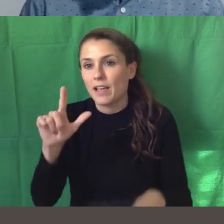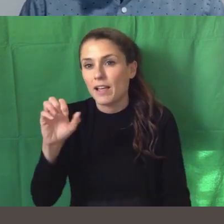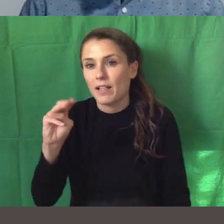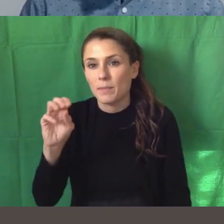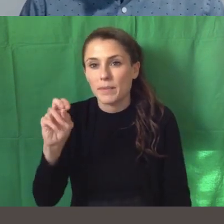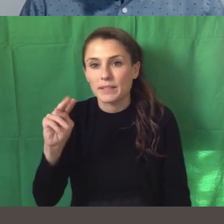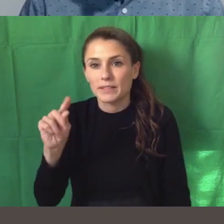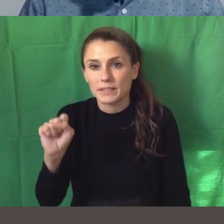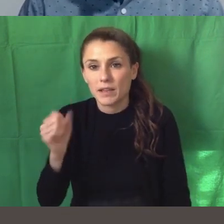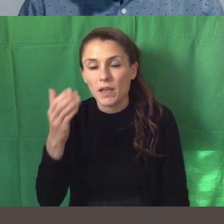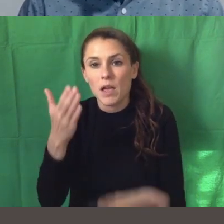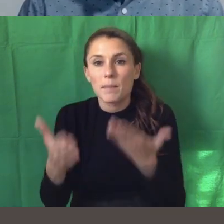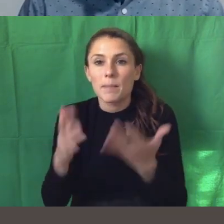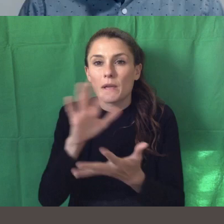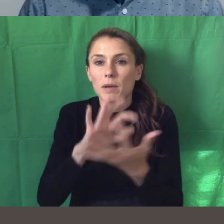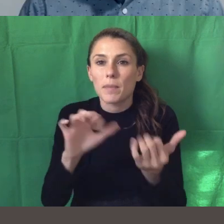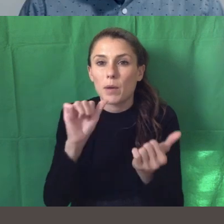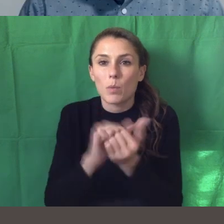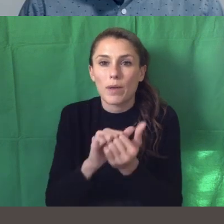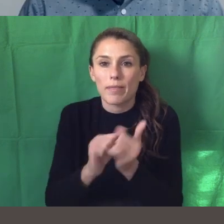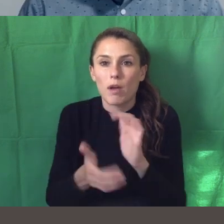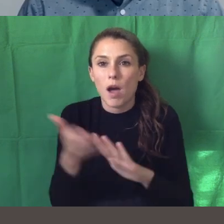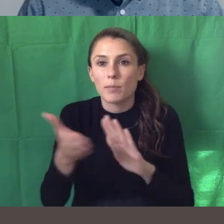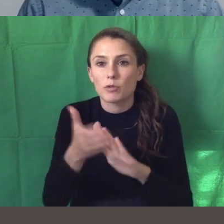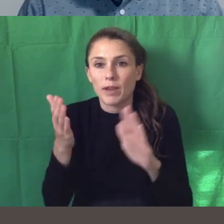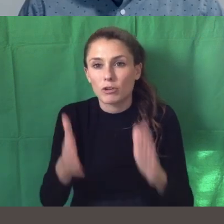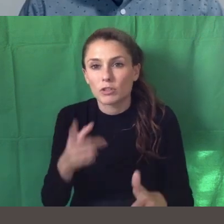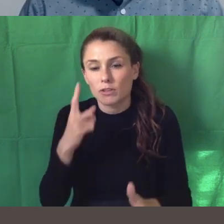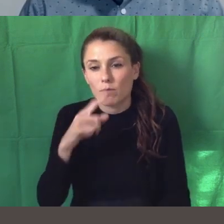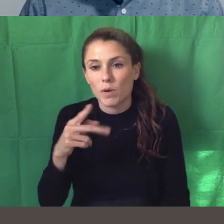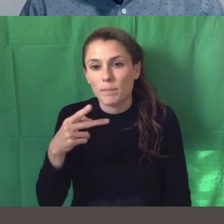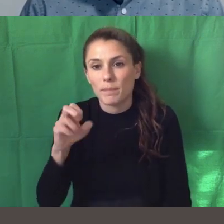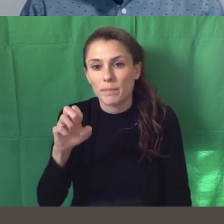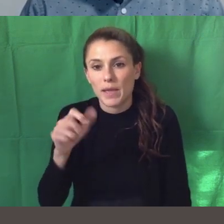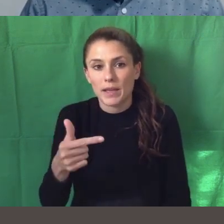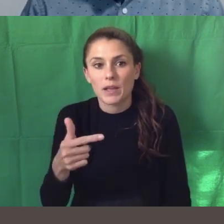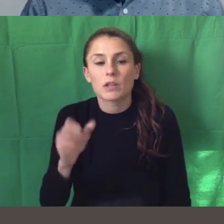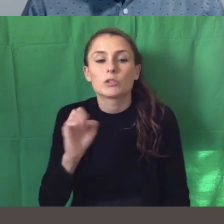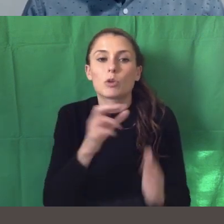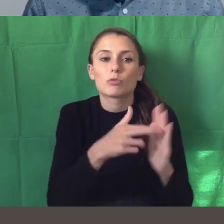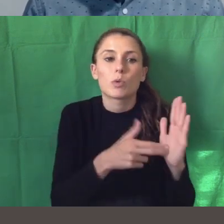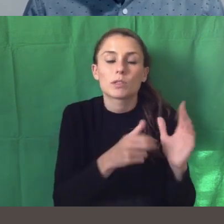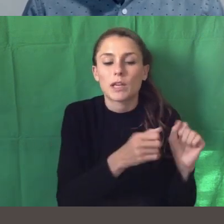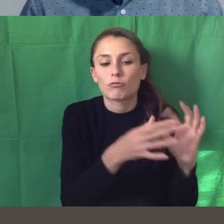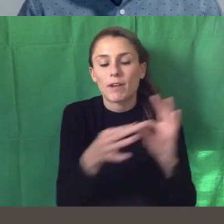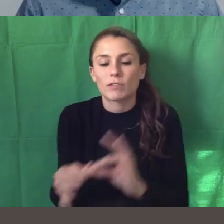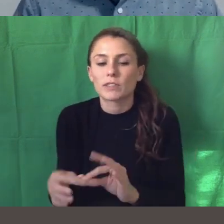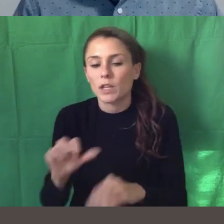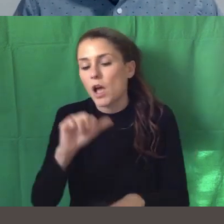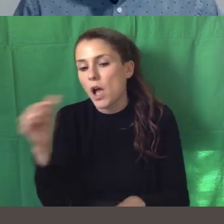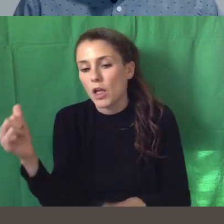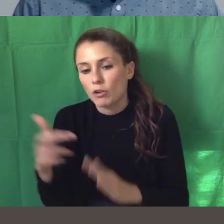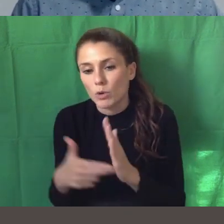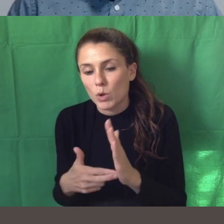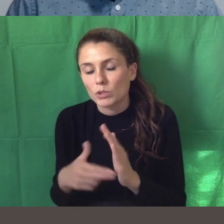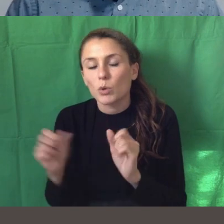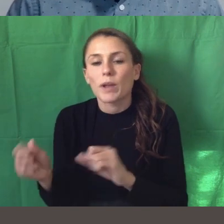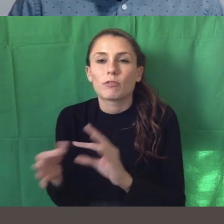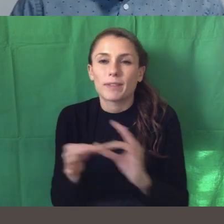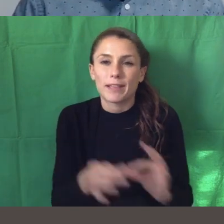possibly combined with operators of PEG. So rules can reference other rules, and they can even reference themselves.